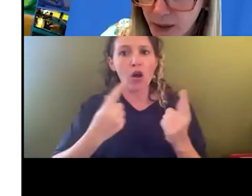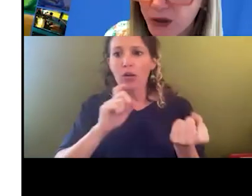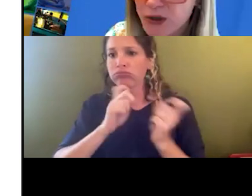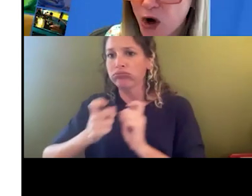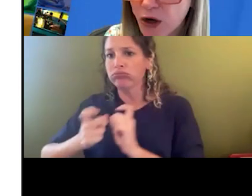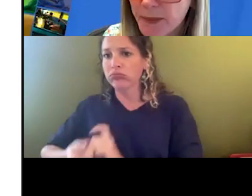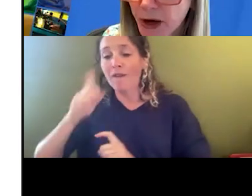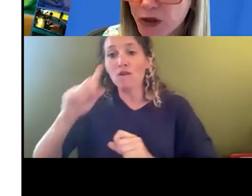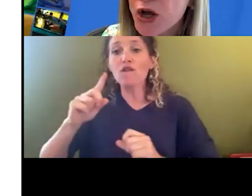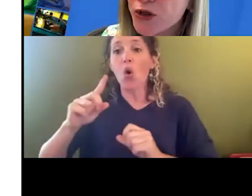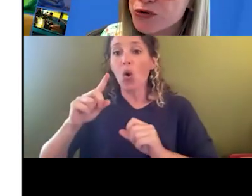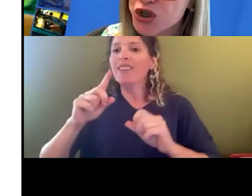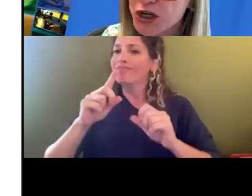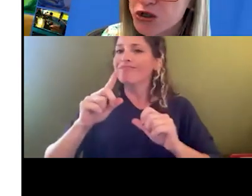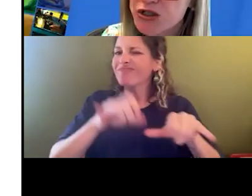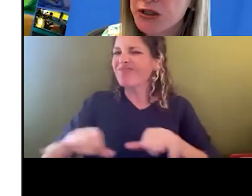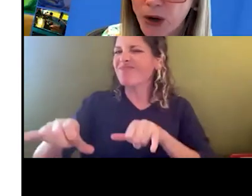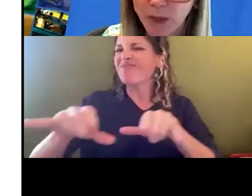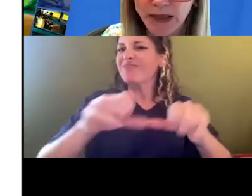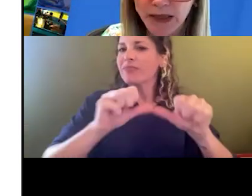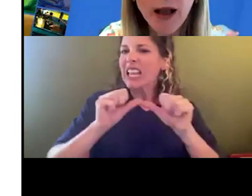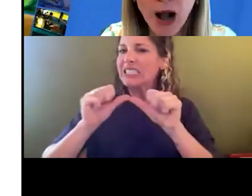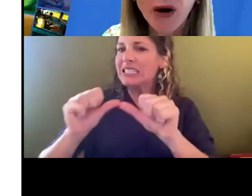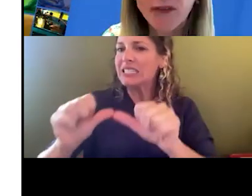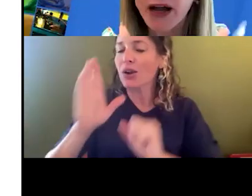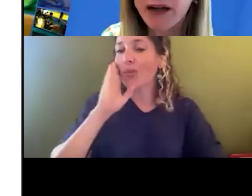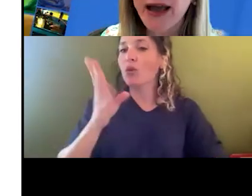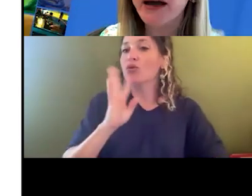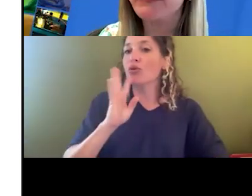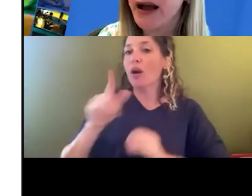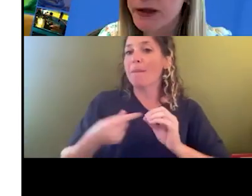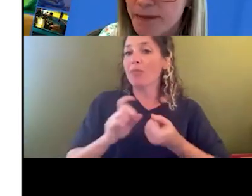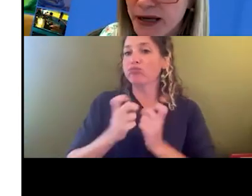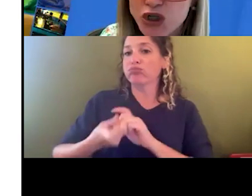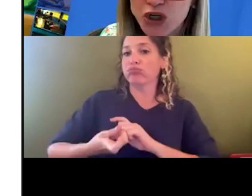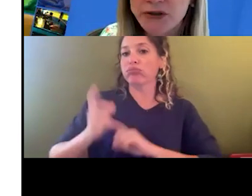and I'm going to talk about those changes in a moment. However, again, as I mentioned,